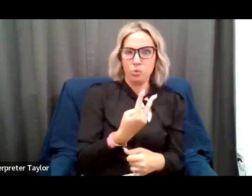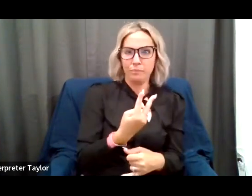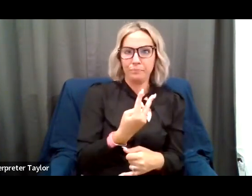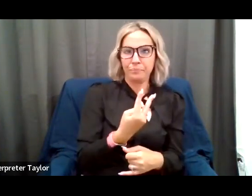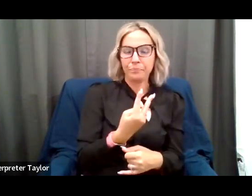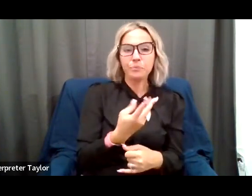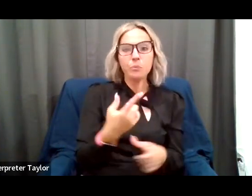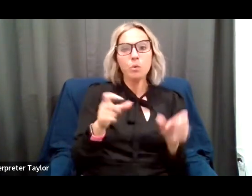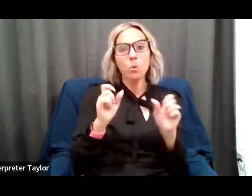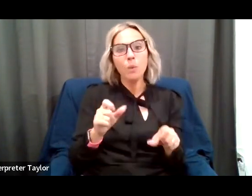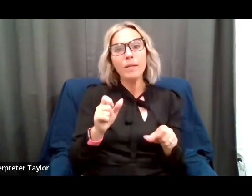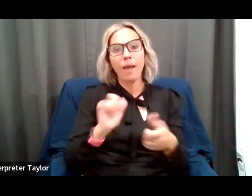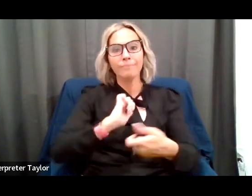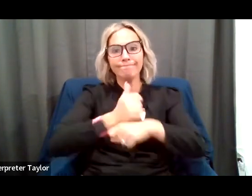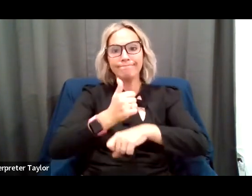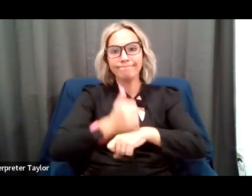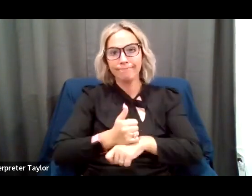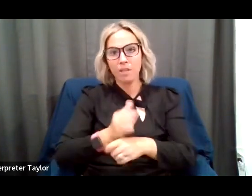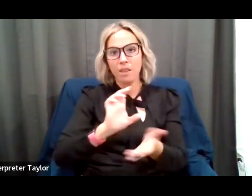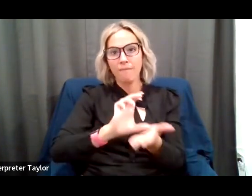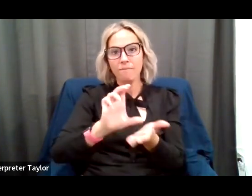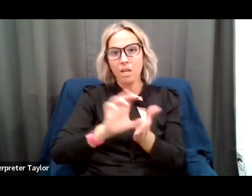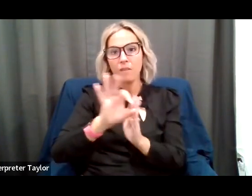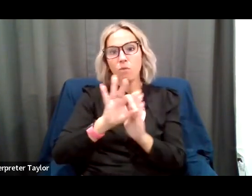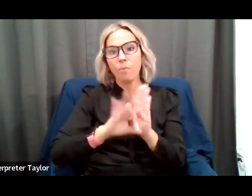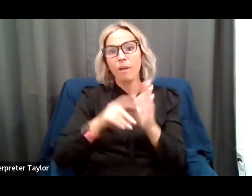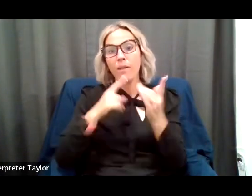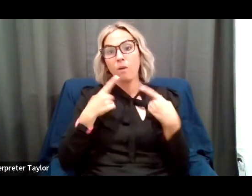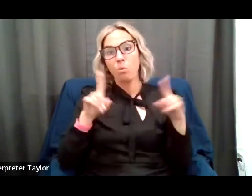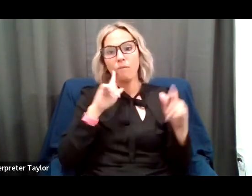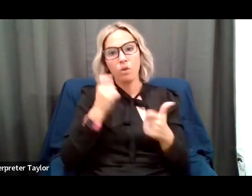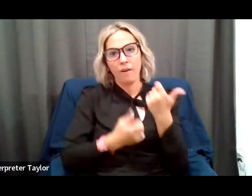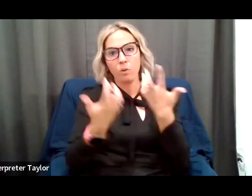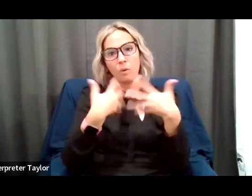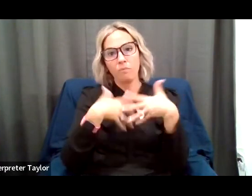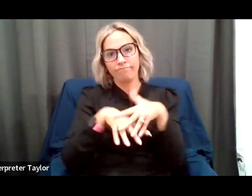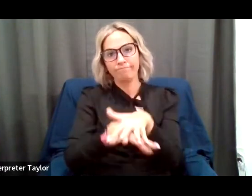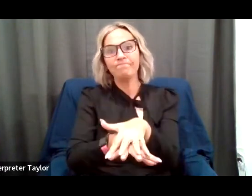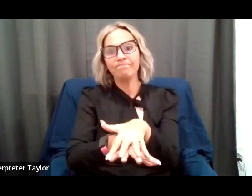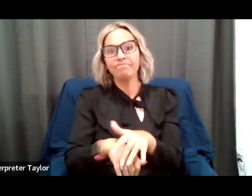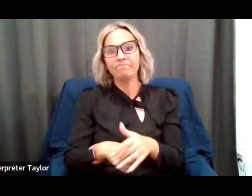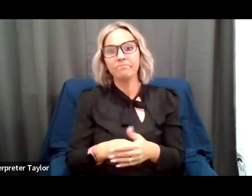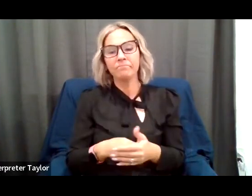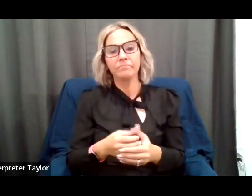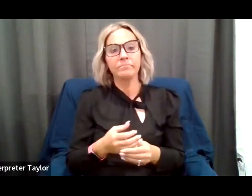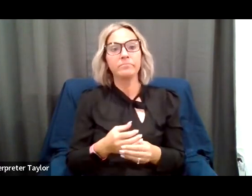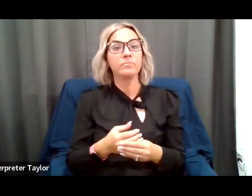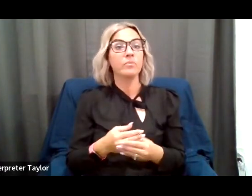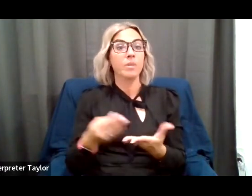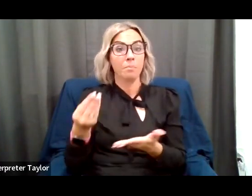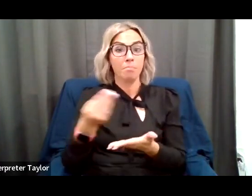able to put in place a funding formula that works for everyone. Budget wins for students.